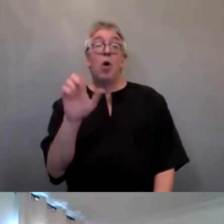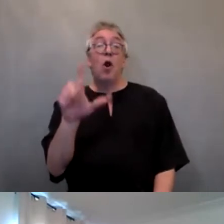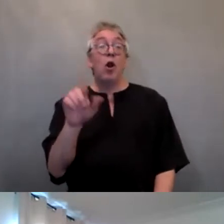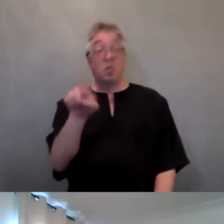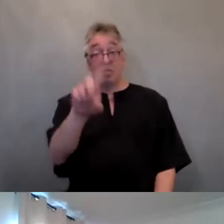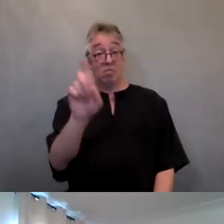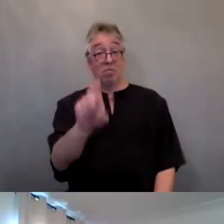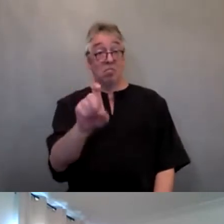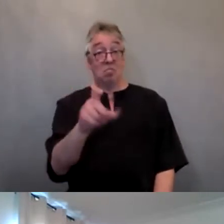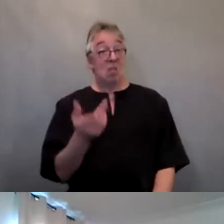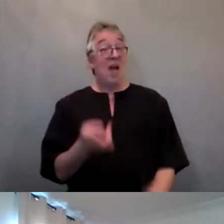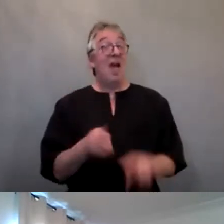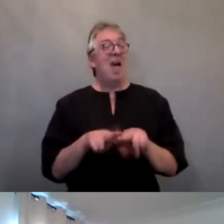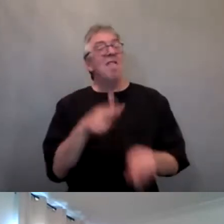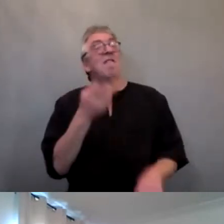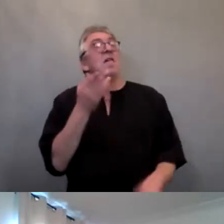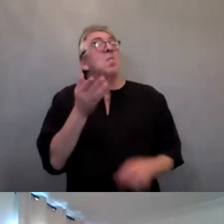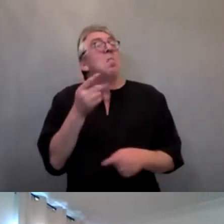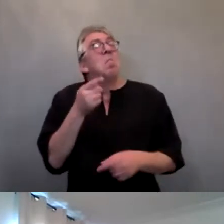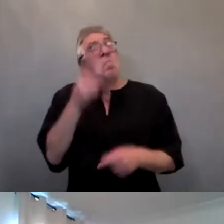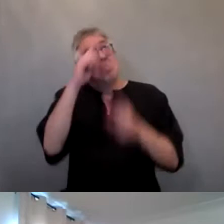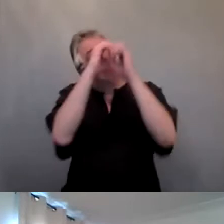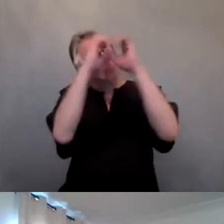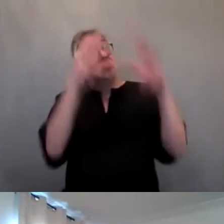From Carol is asking, is using hearing aids